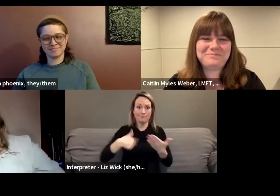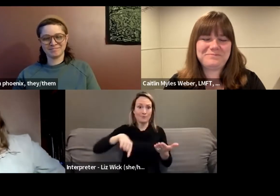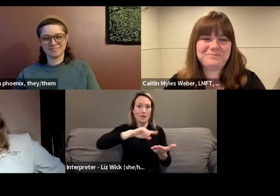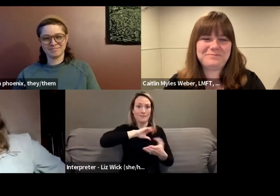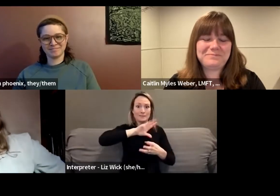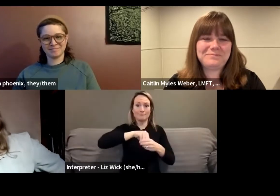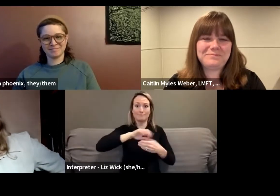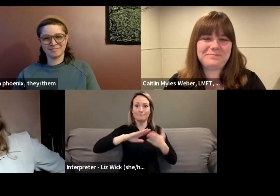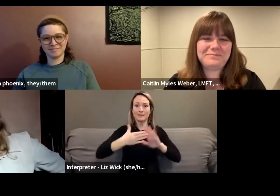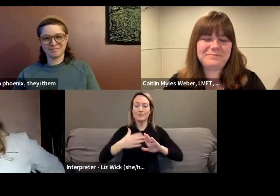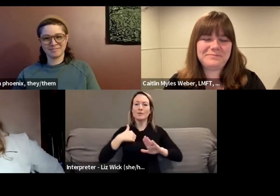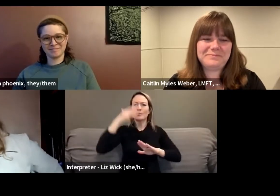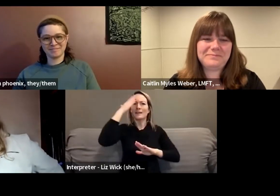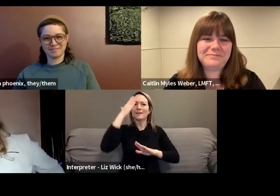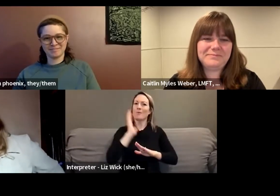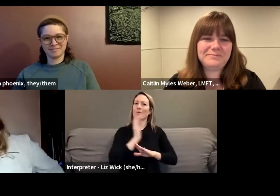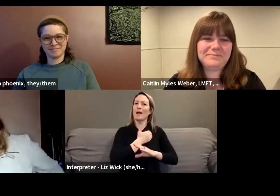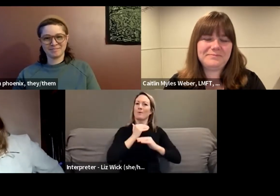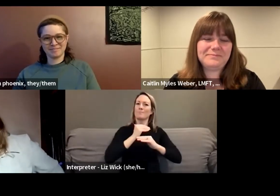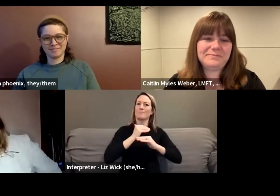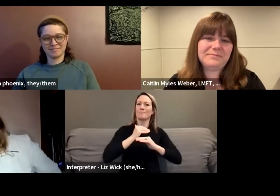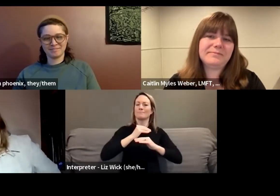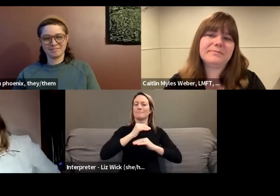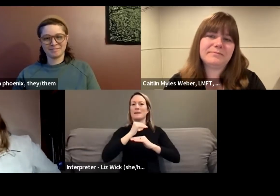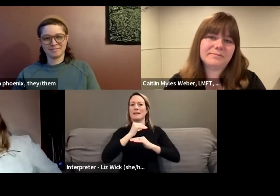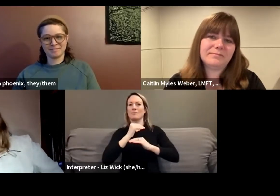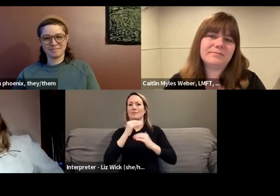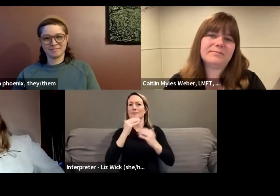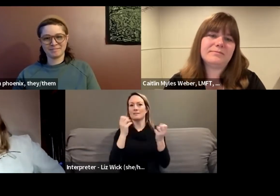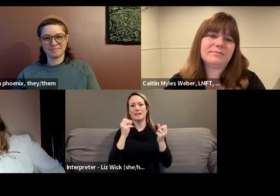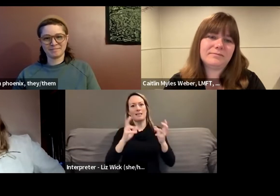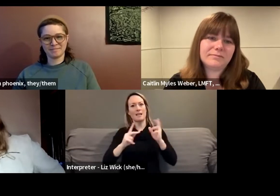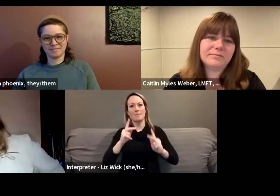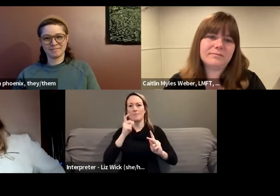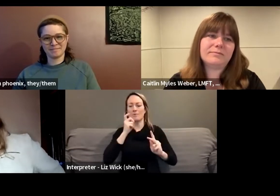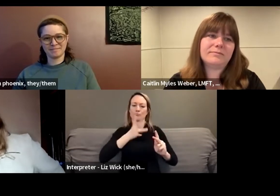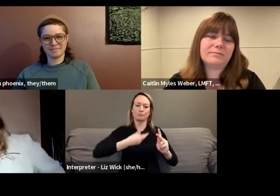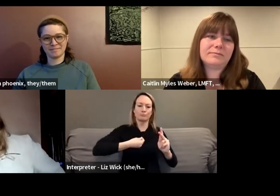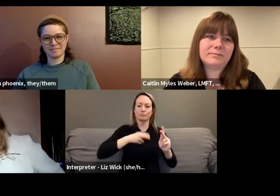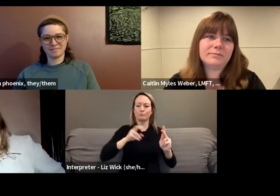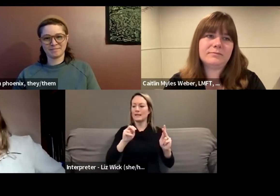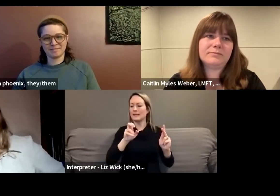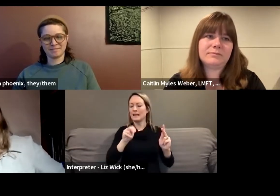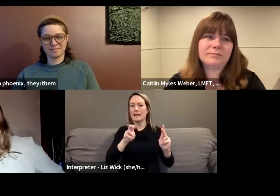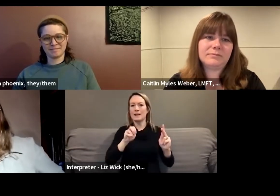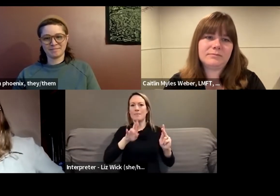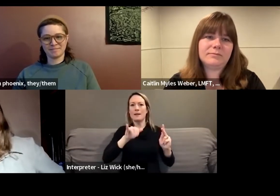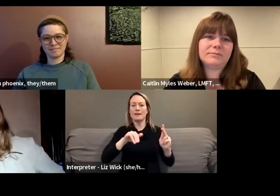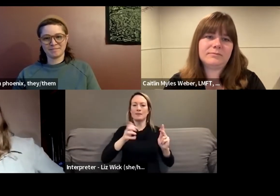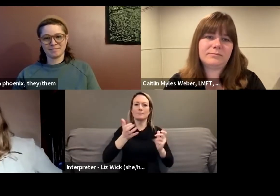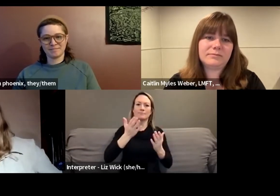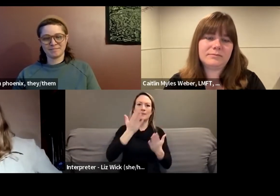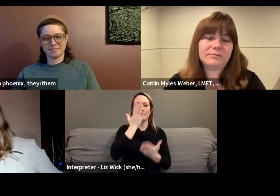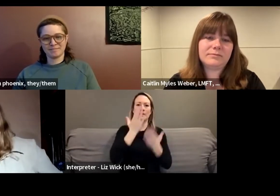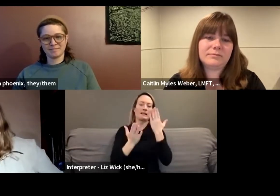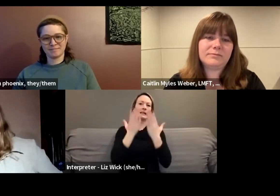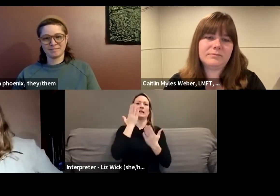We know what some of those barriers are that a lot of trans and nonbinary folks face and those barriers happen sometimes with us as providers,